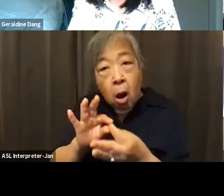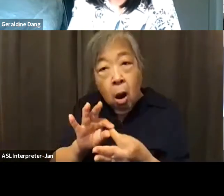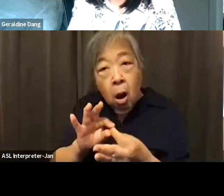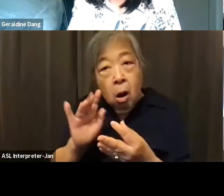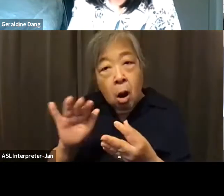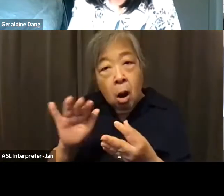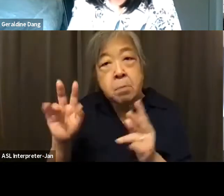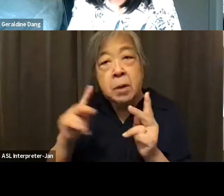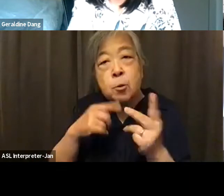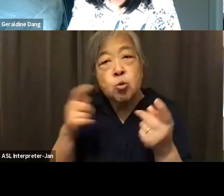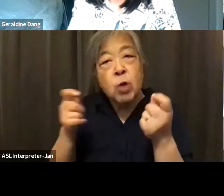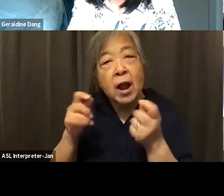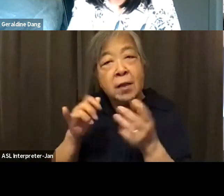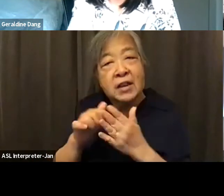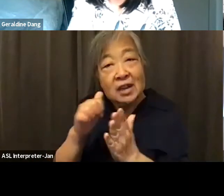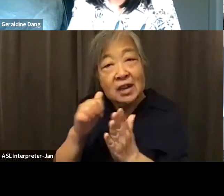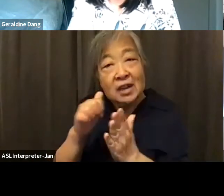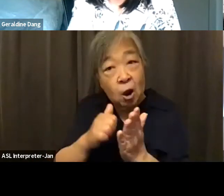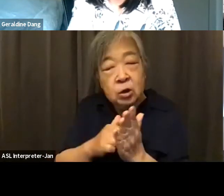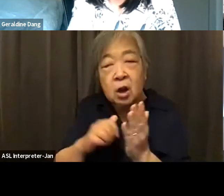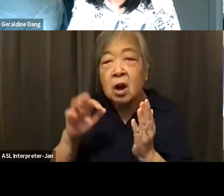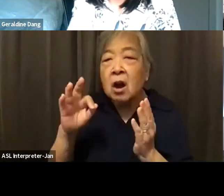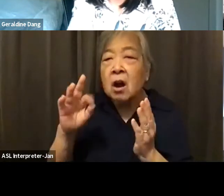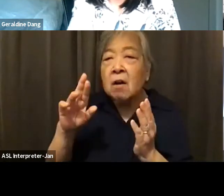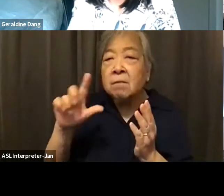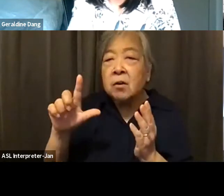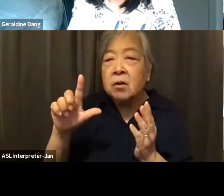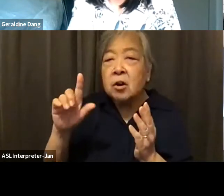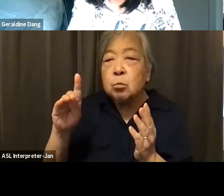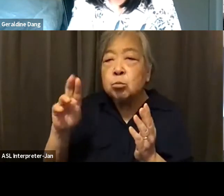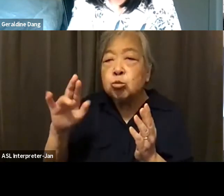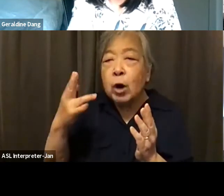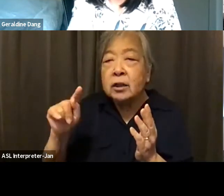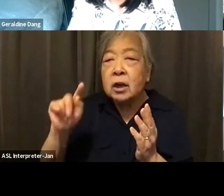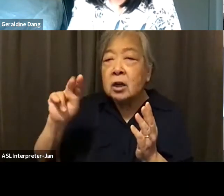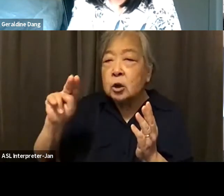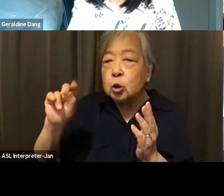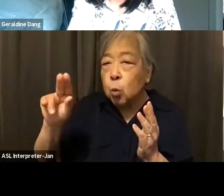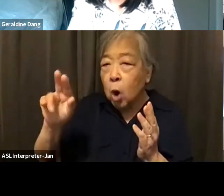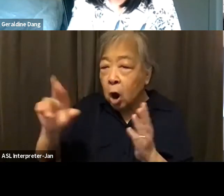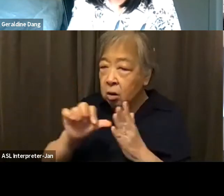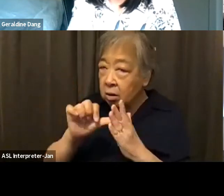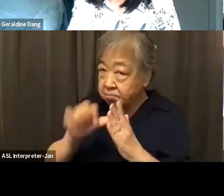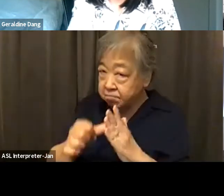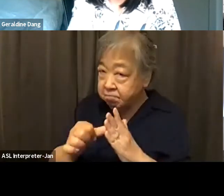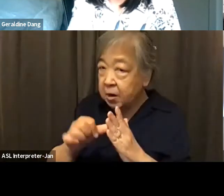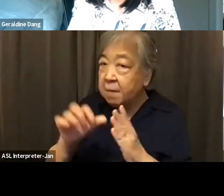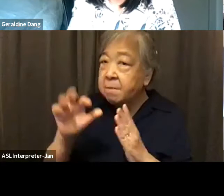account and Fulbright Noir is all about highlighting Black Fulbrighters all around the world and